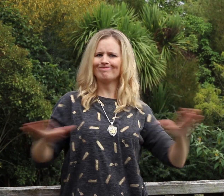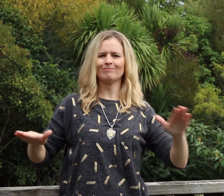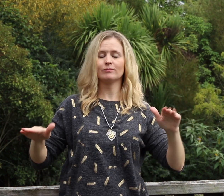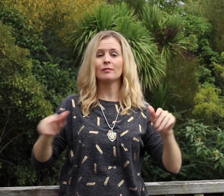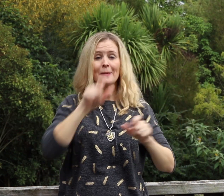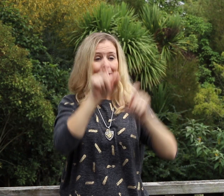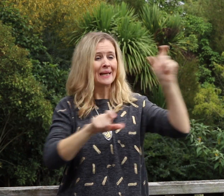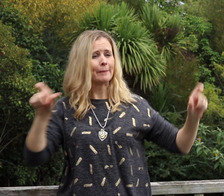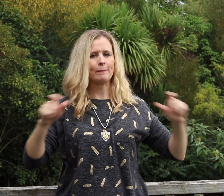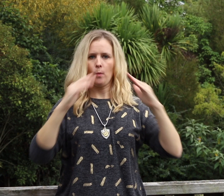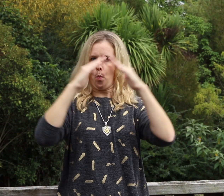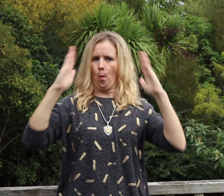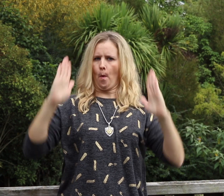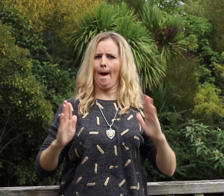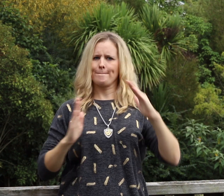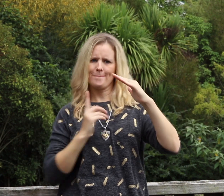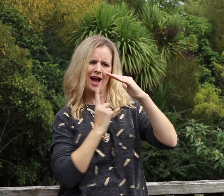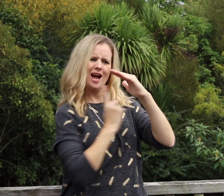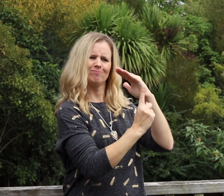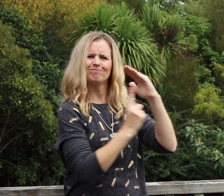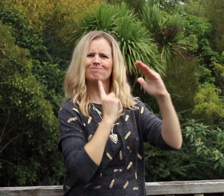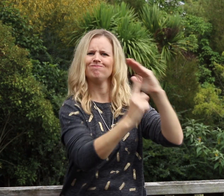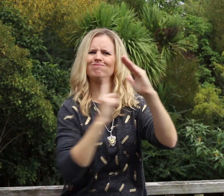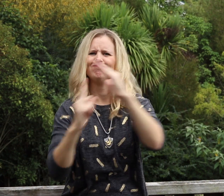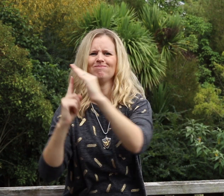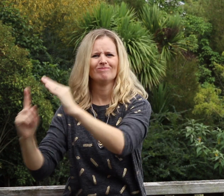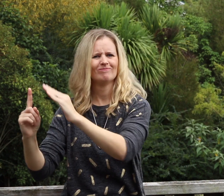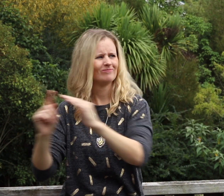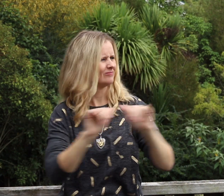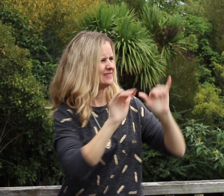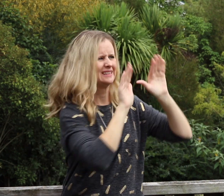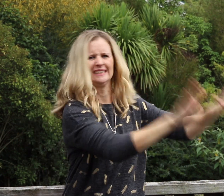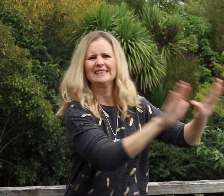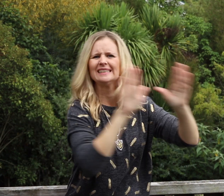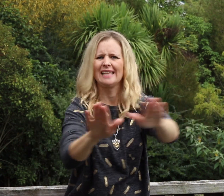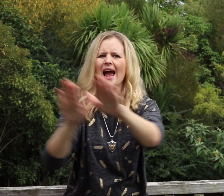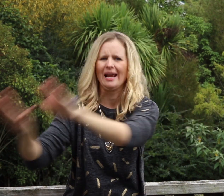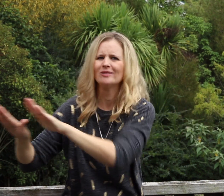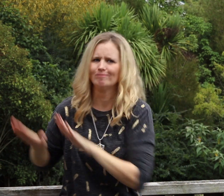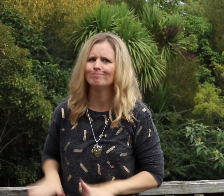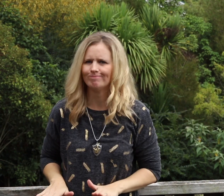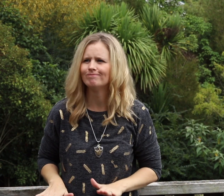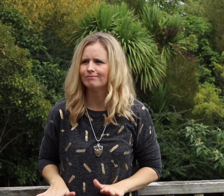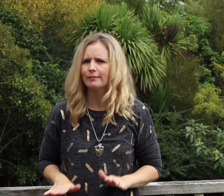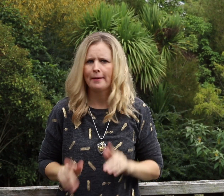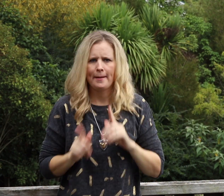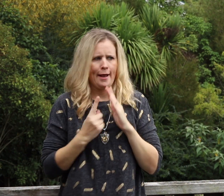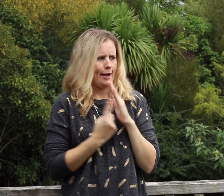Contact with people were strictly prohibited. We were in our own bubbles,